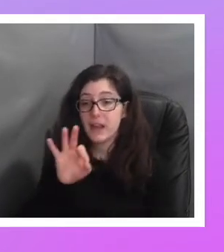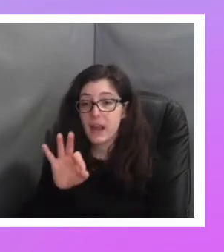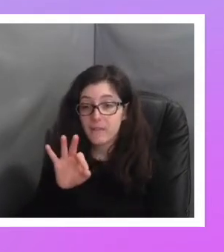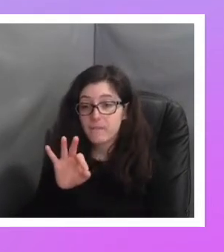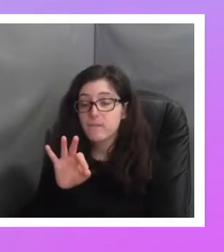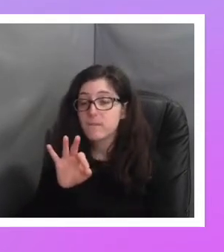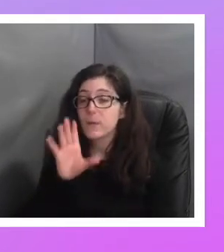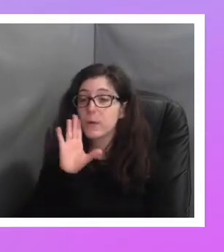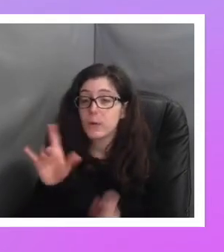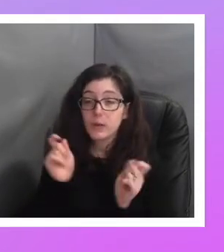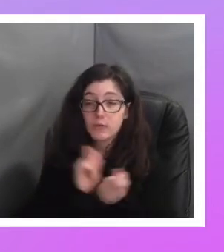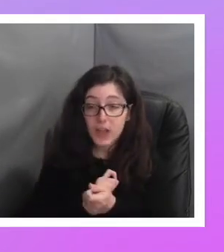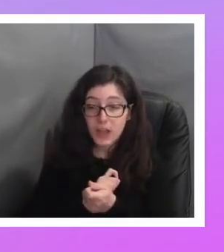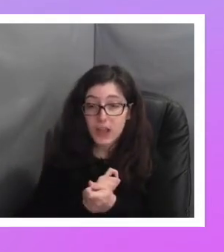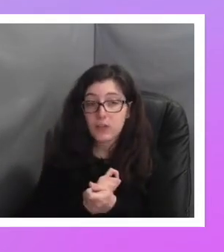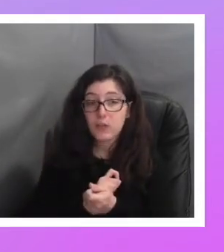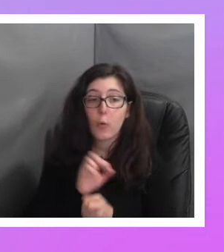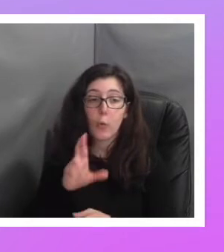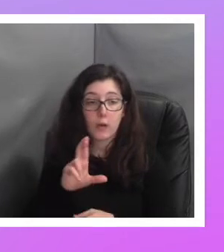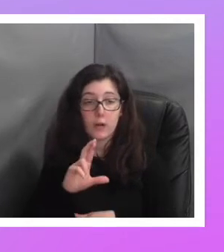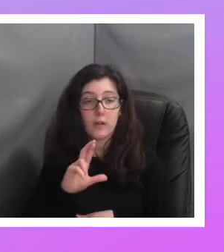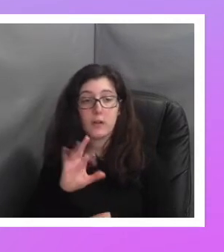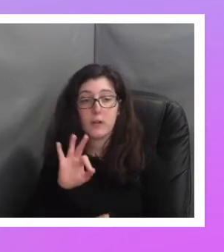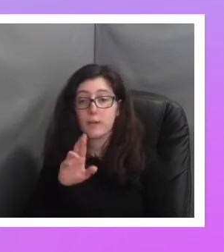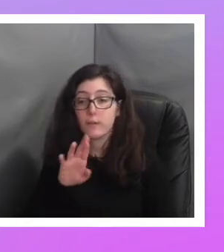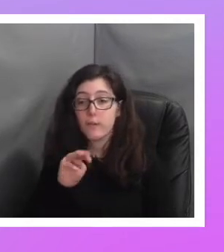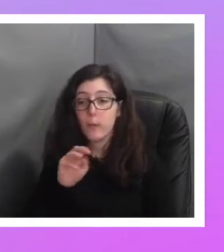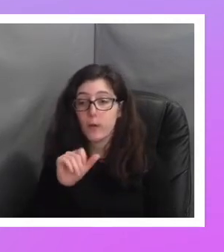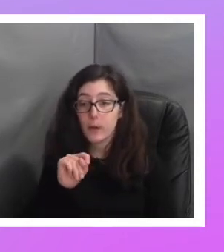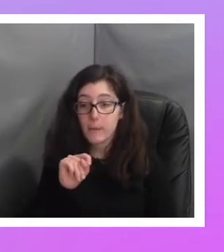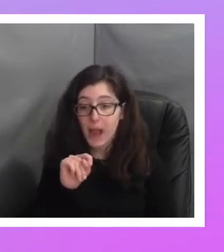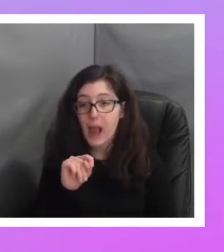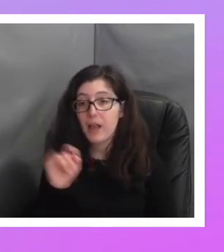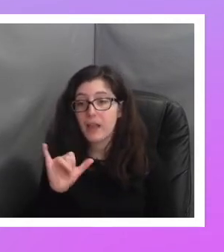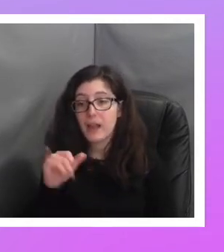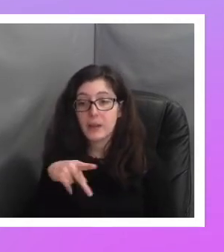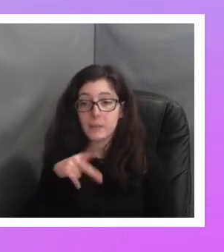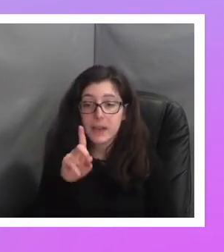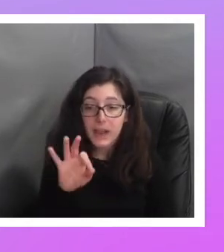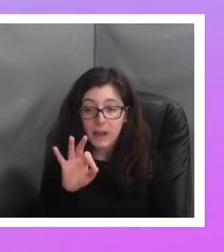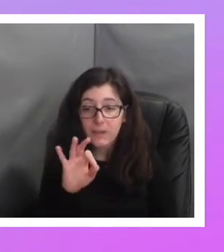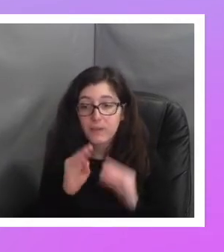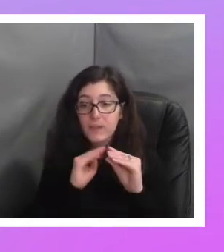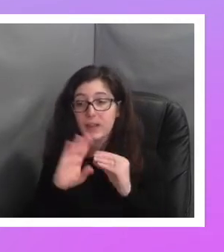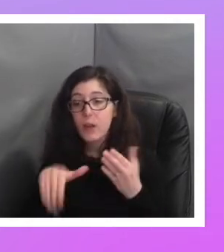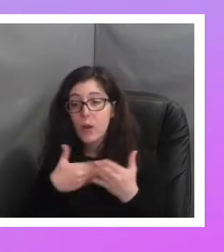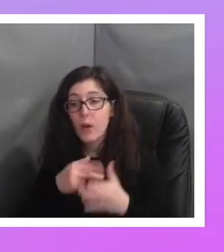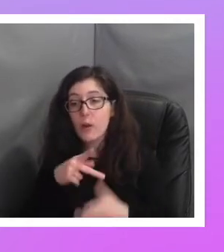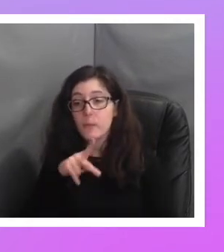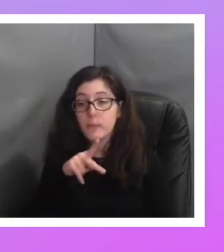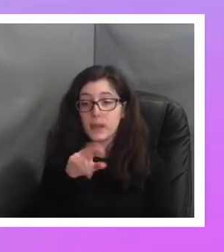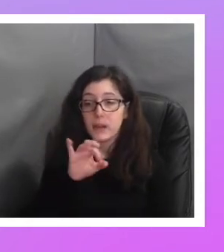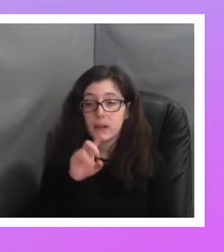or you can do it format by format, that would be PDFs versus videos versus whatever.